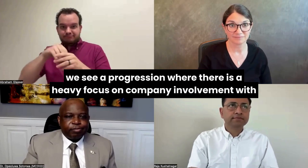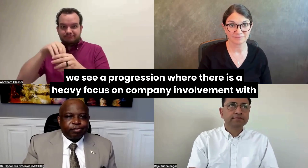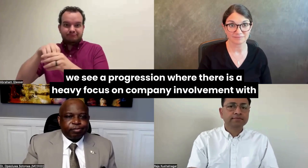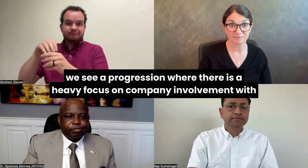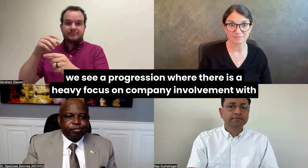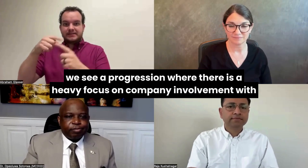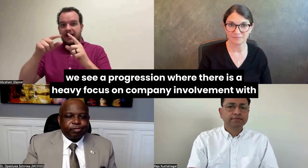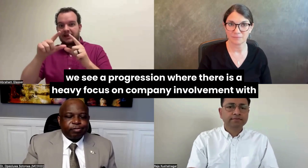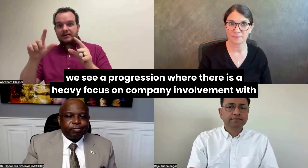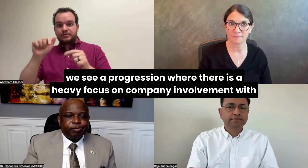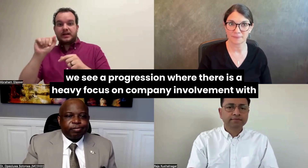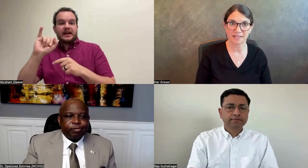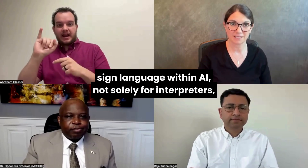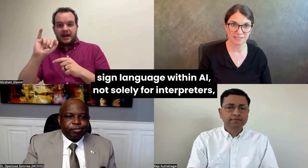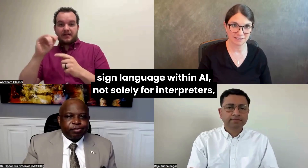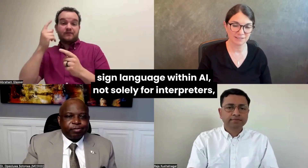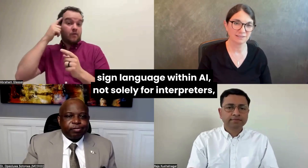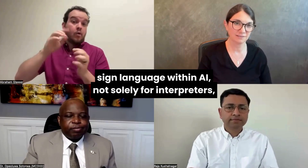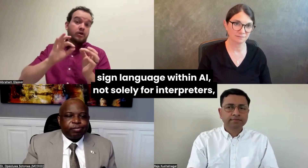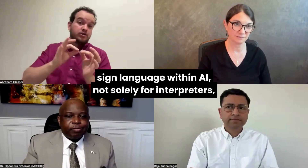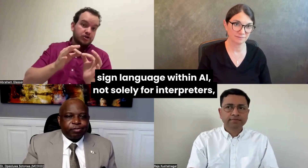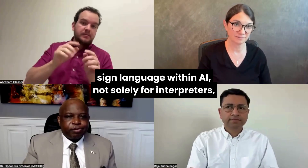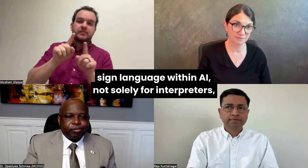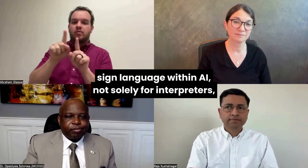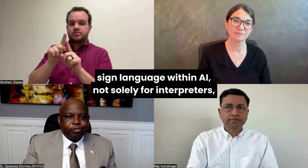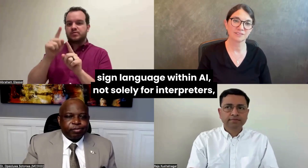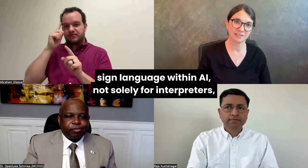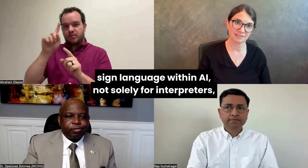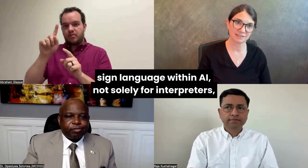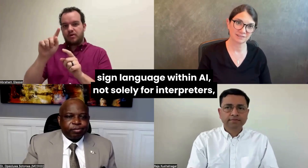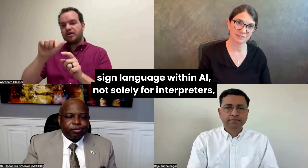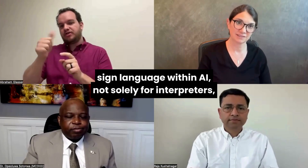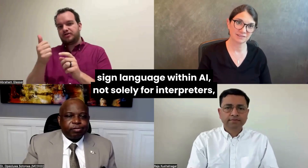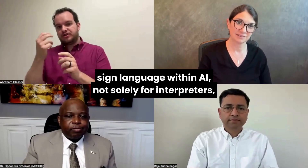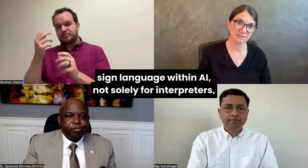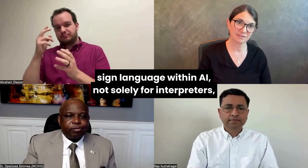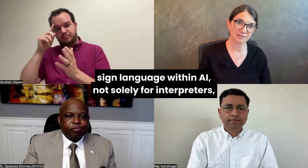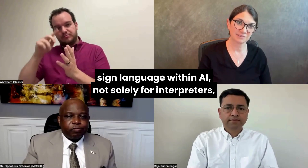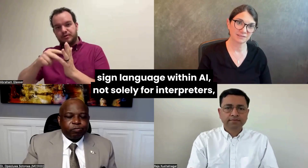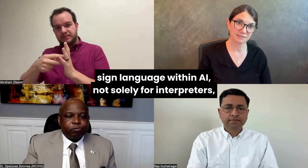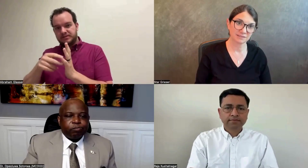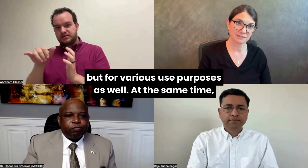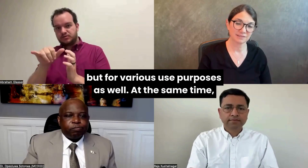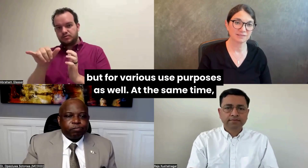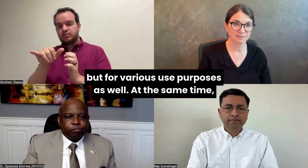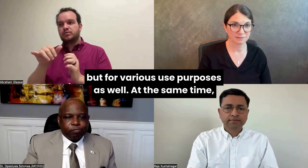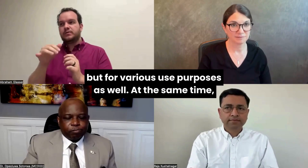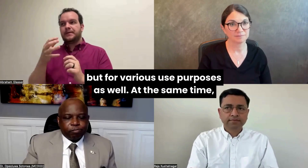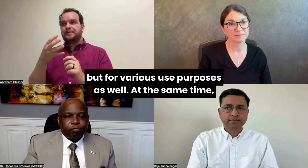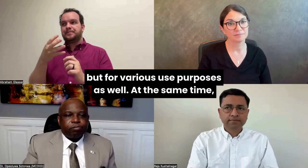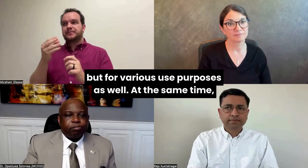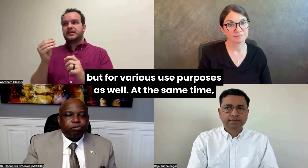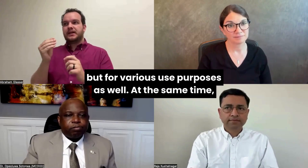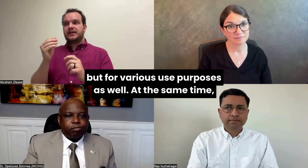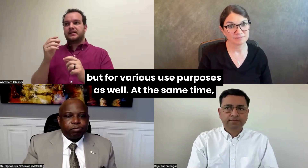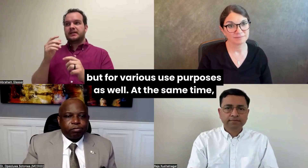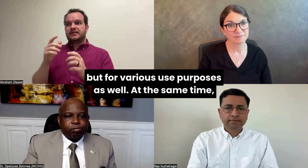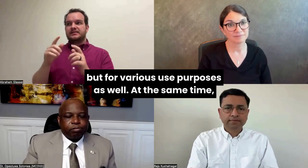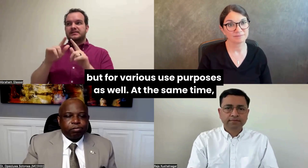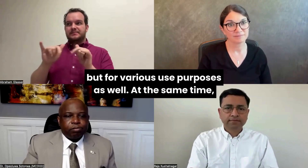sign language within AI, not solely for interpreters, but for various use purposes as well. At the same time,